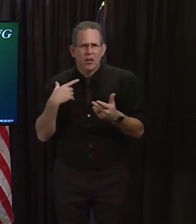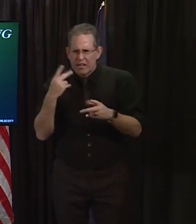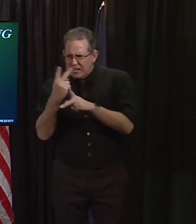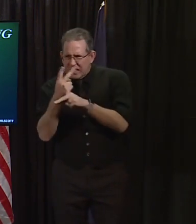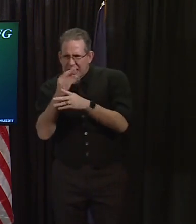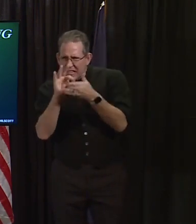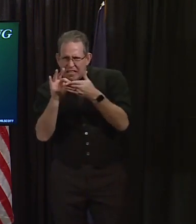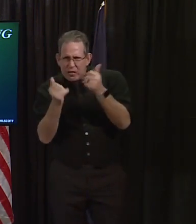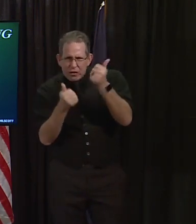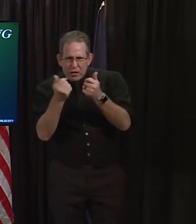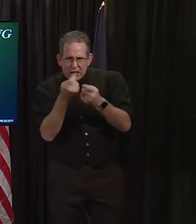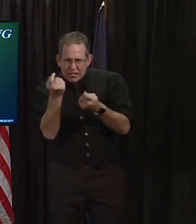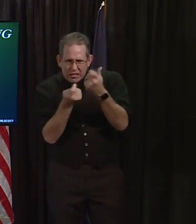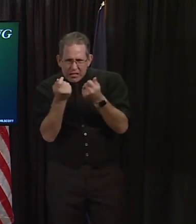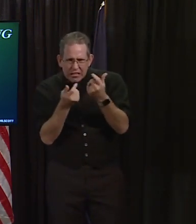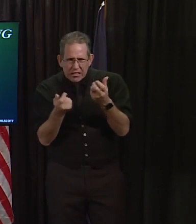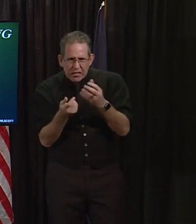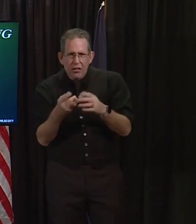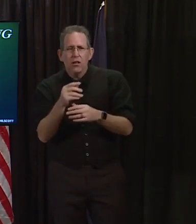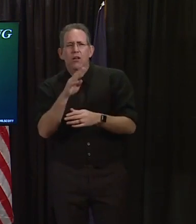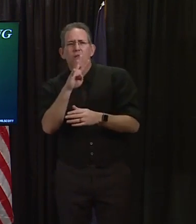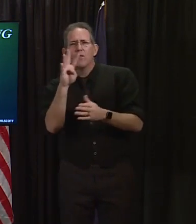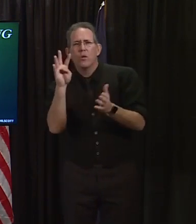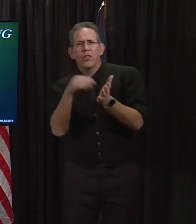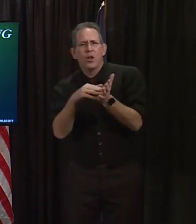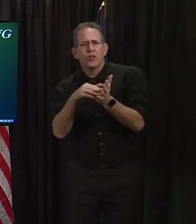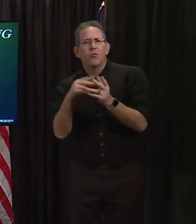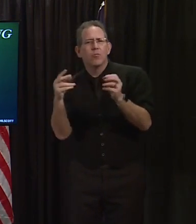Our data team is working to assign those cases to the date that they